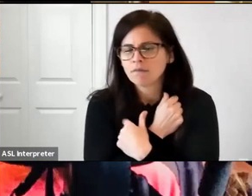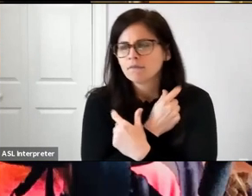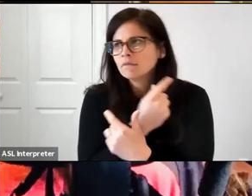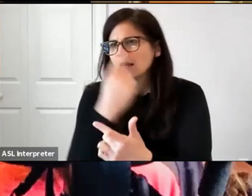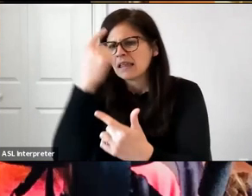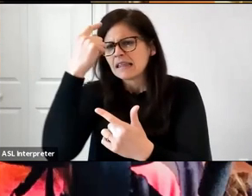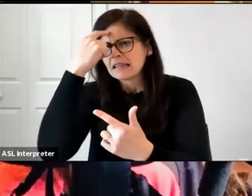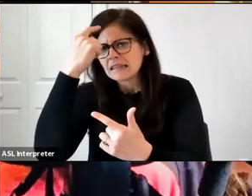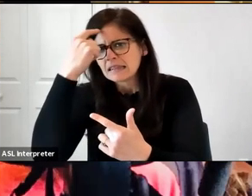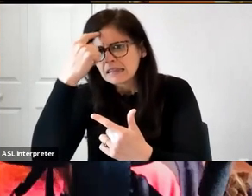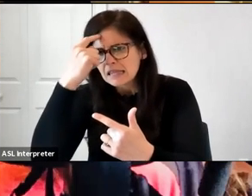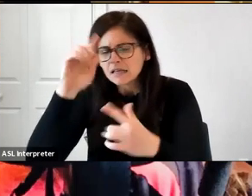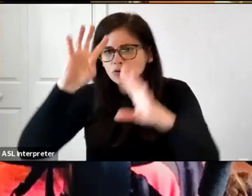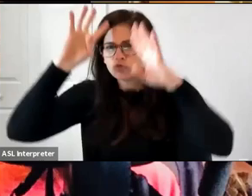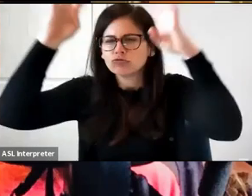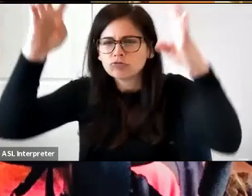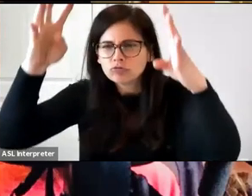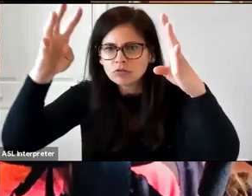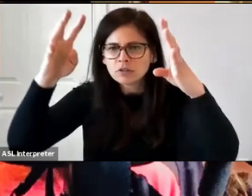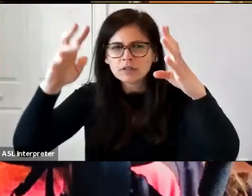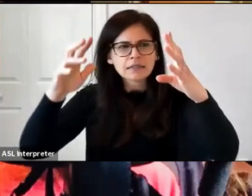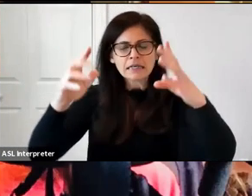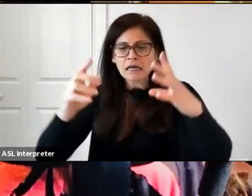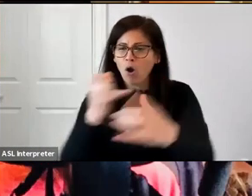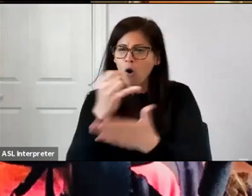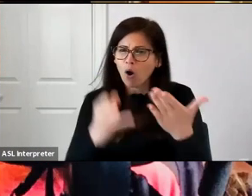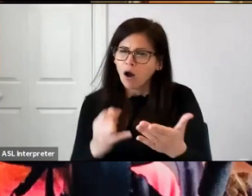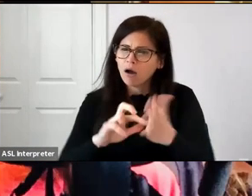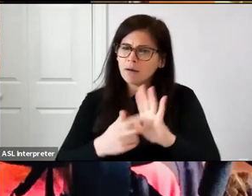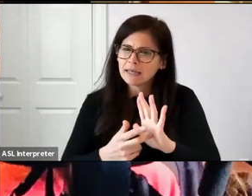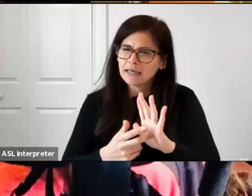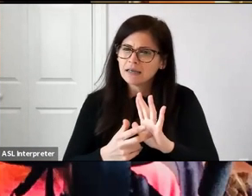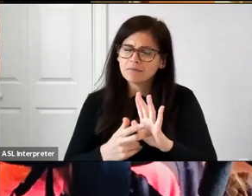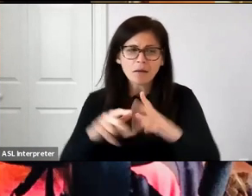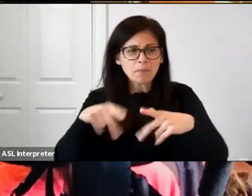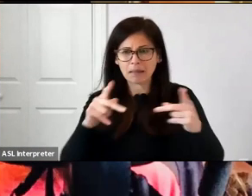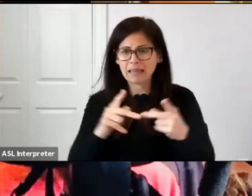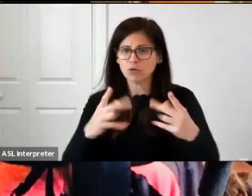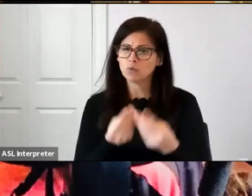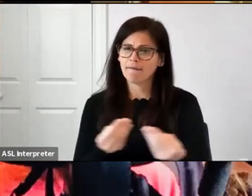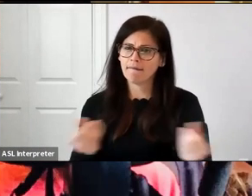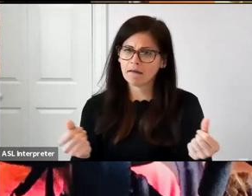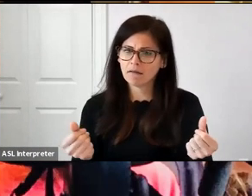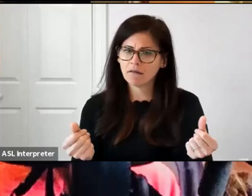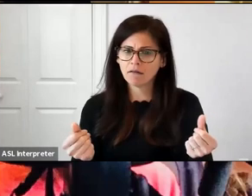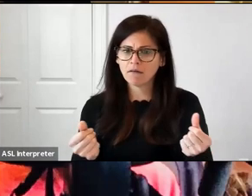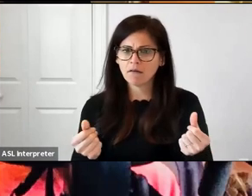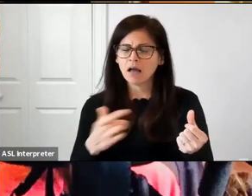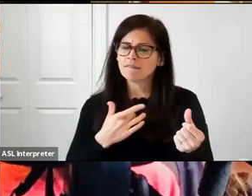Art gives us a place to heal, a place for comfort, and our work has been just about that,